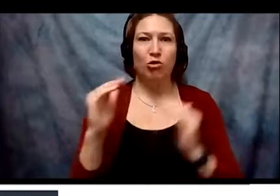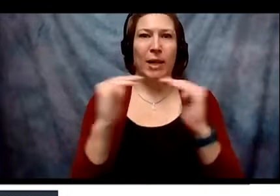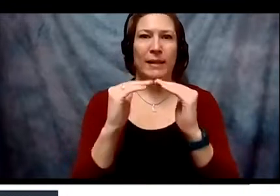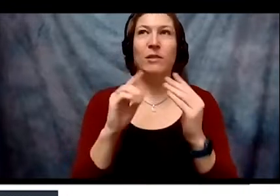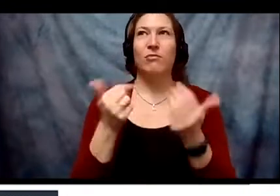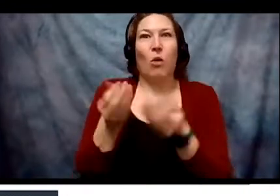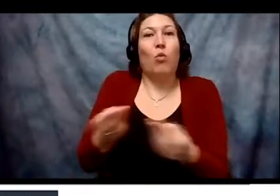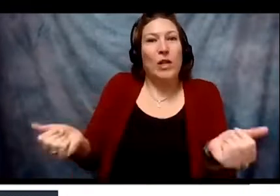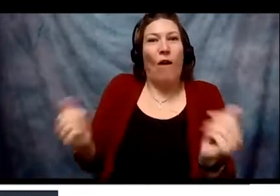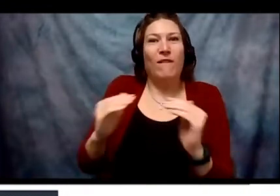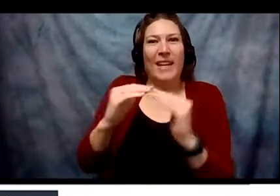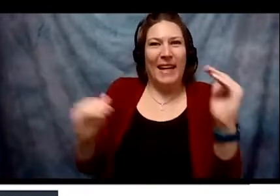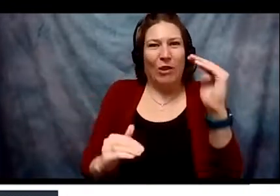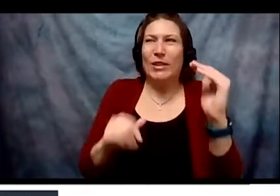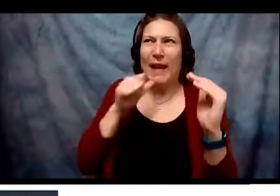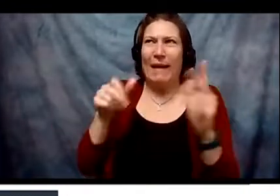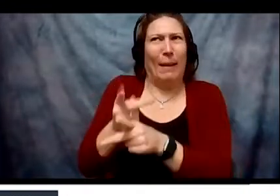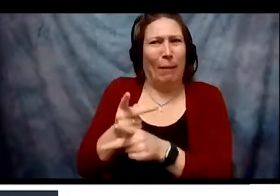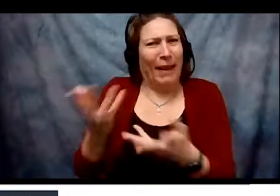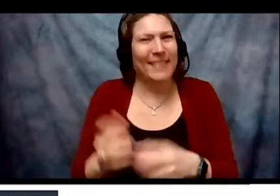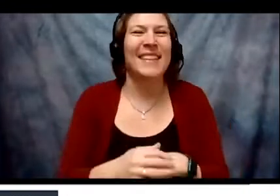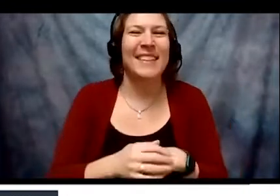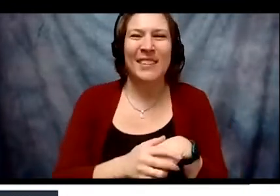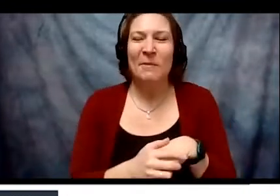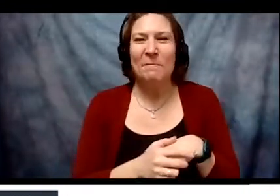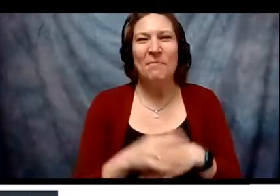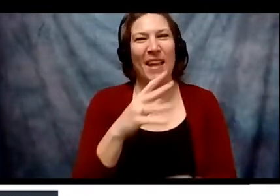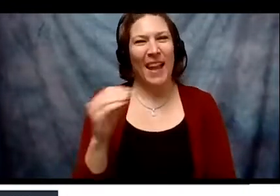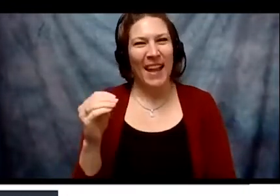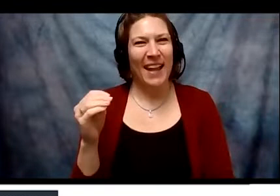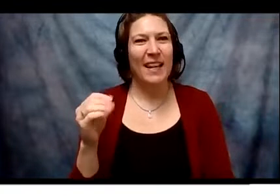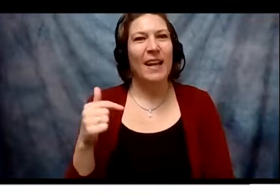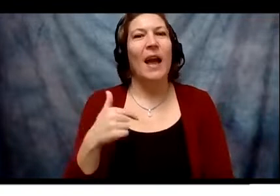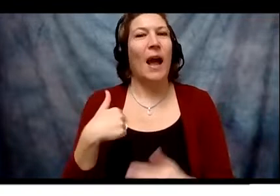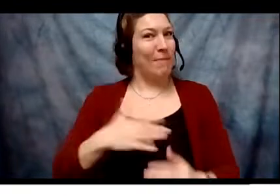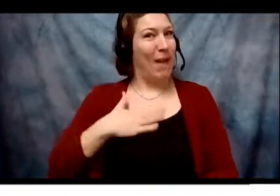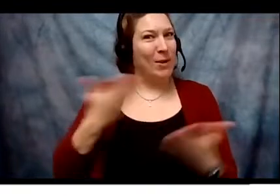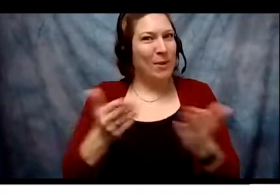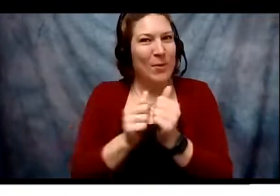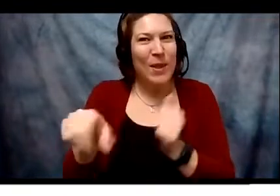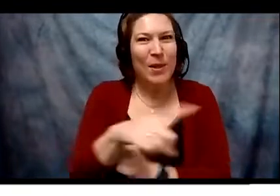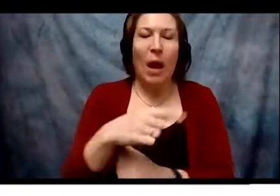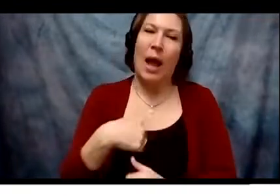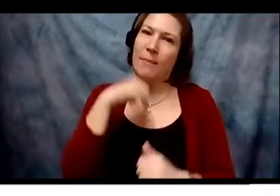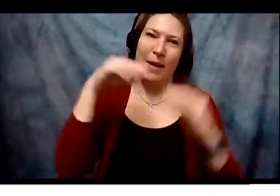not having it there. And I am happy to be here today, but I won't be teaching, so you won't see